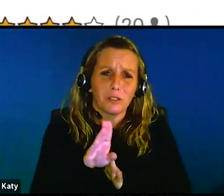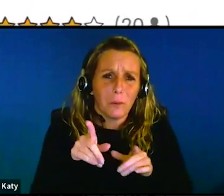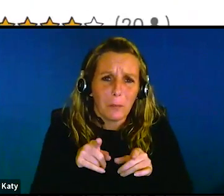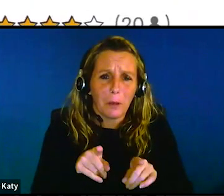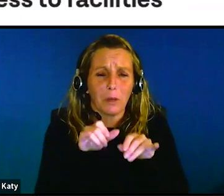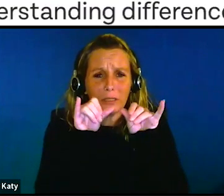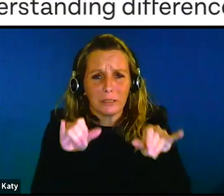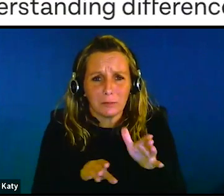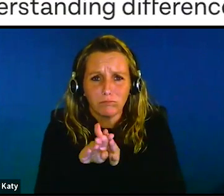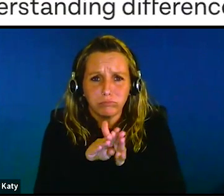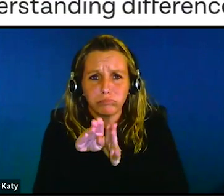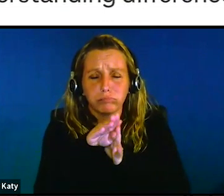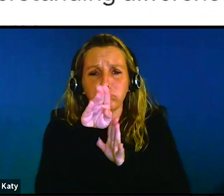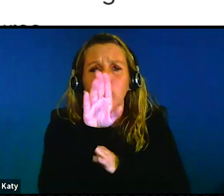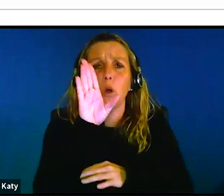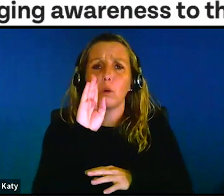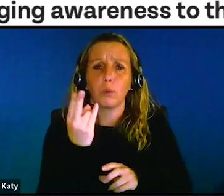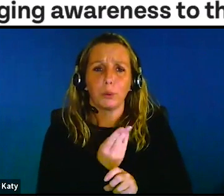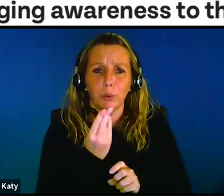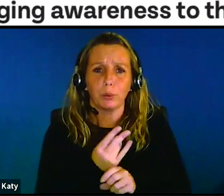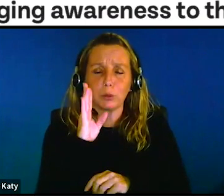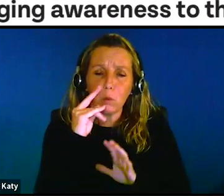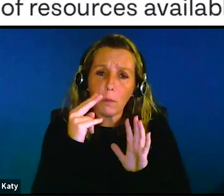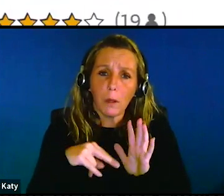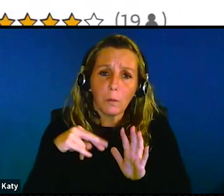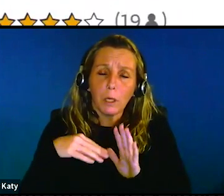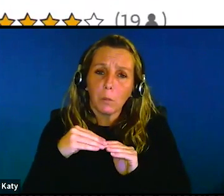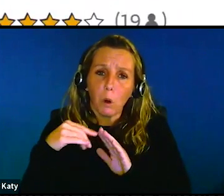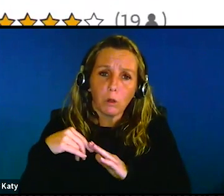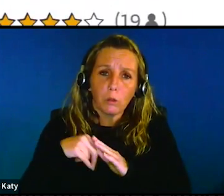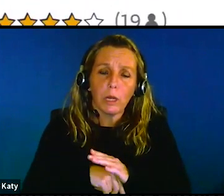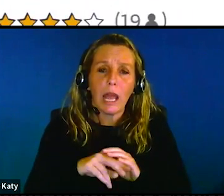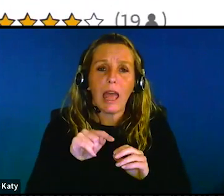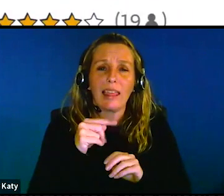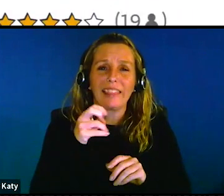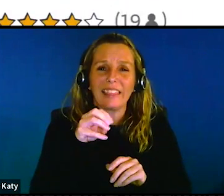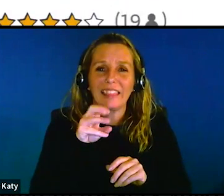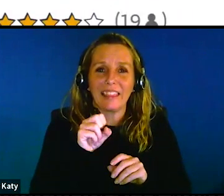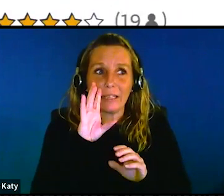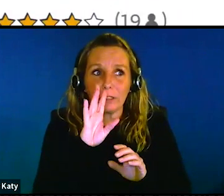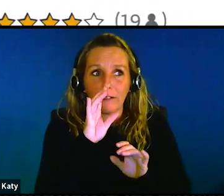So we'll be using this, we'll be looking through it and looking at the themes and it will definitely guide